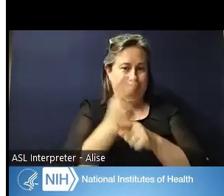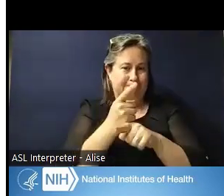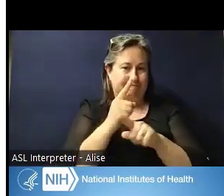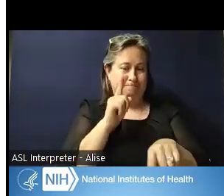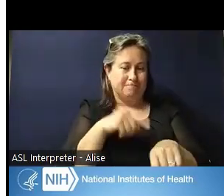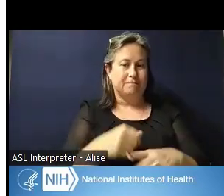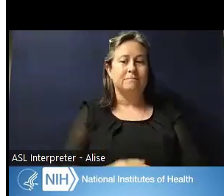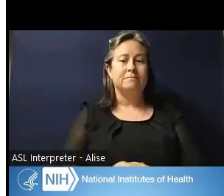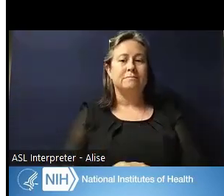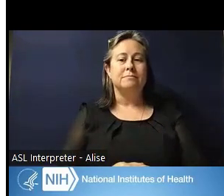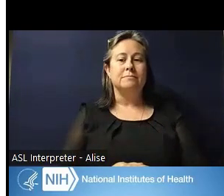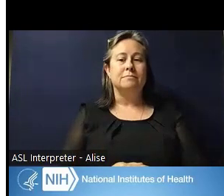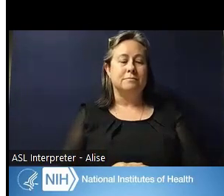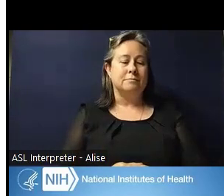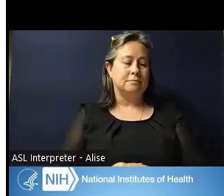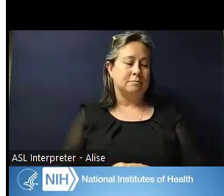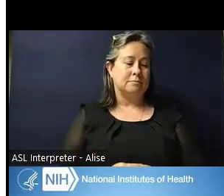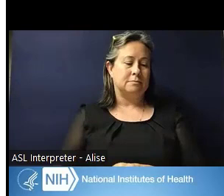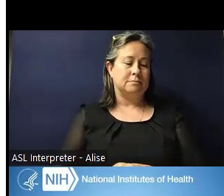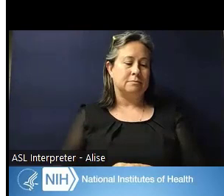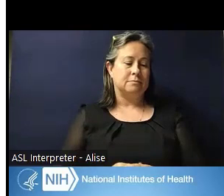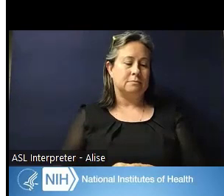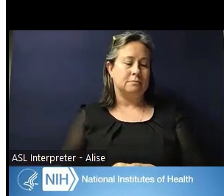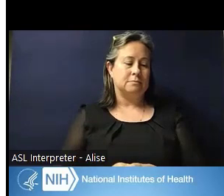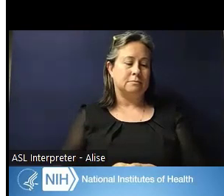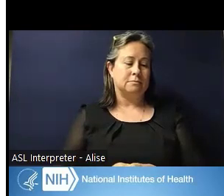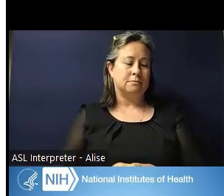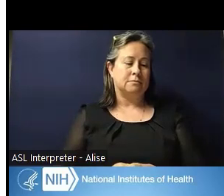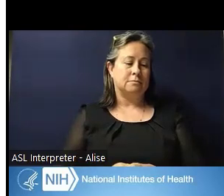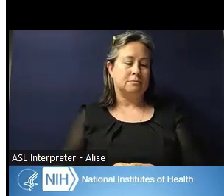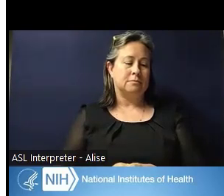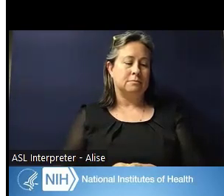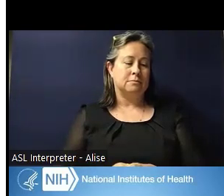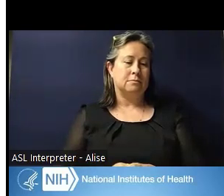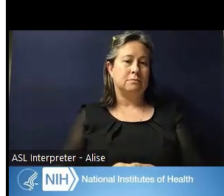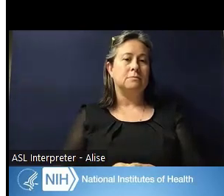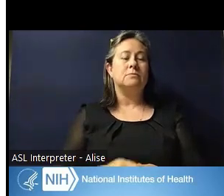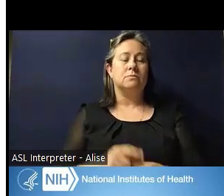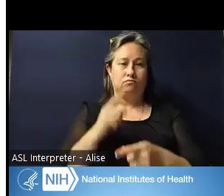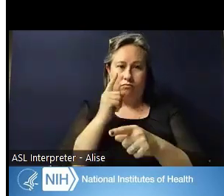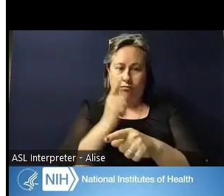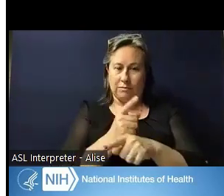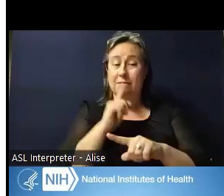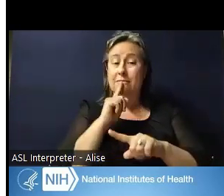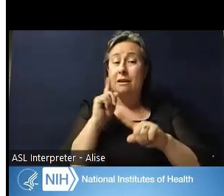Let's see. Yes! Correct. The answer is C.